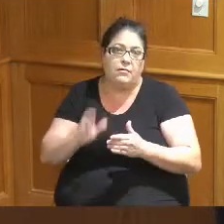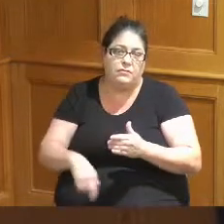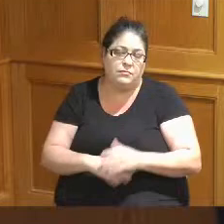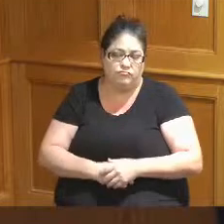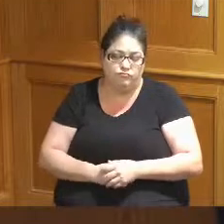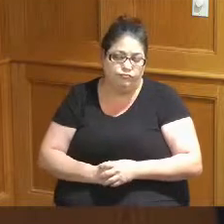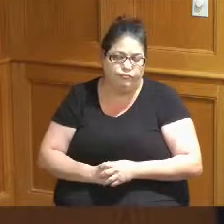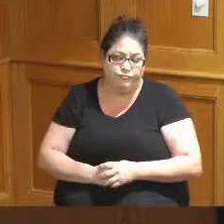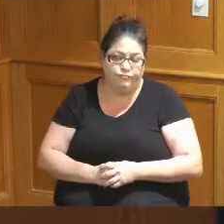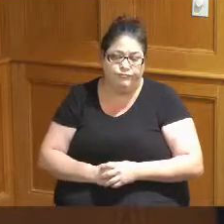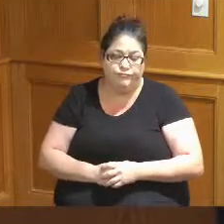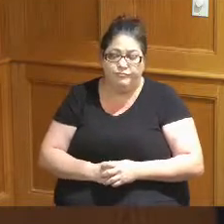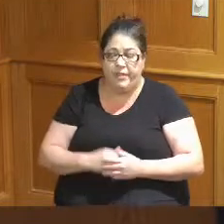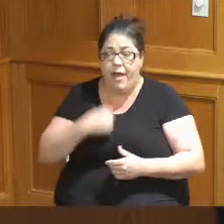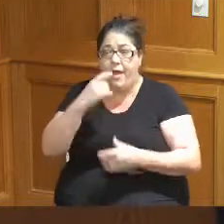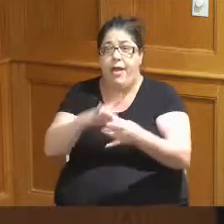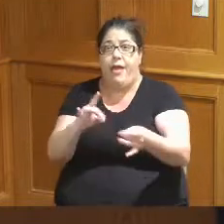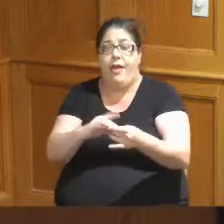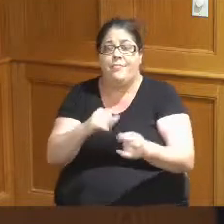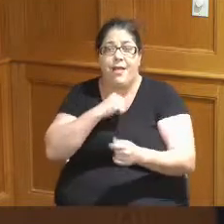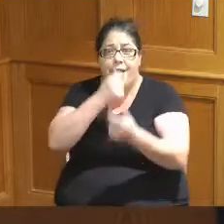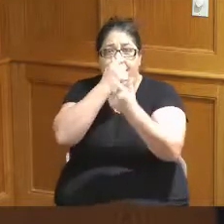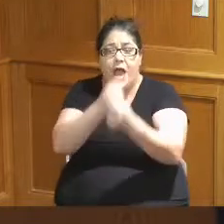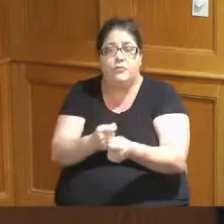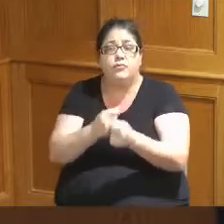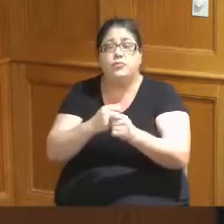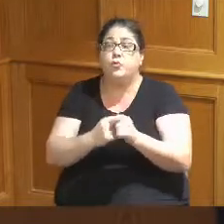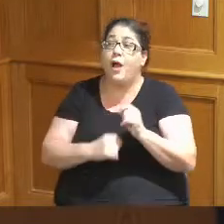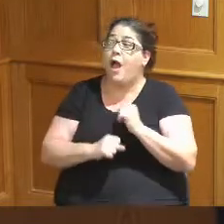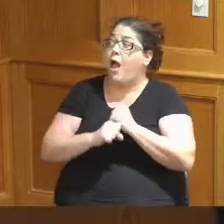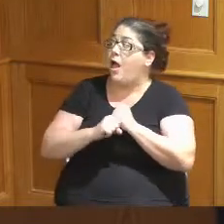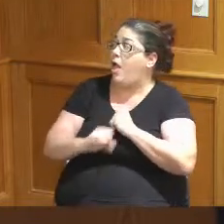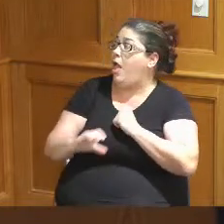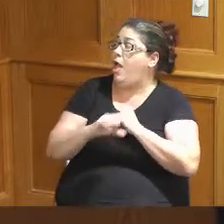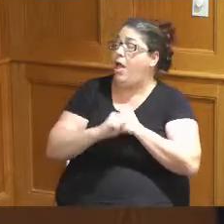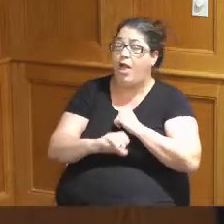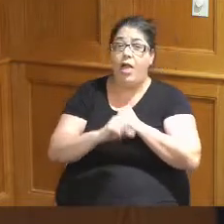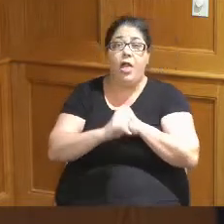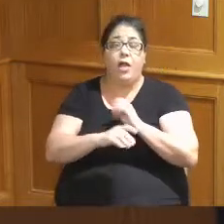Indicated that I'm not interested in promoting and walking in barber shops and beauty shops talking